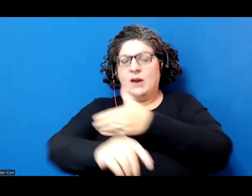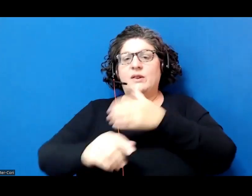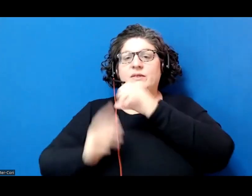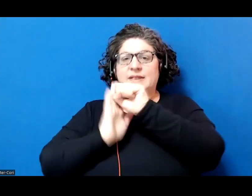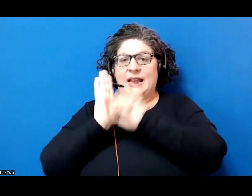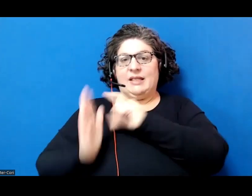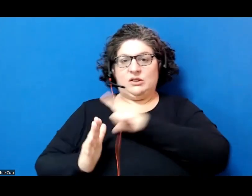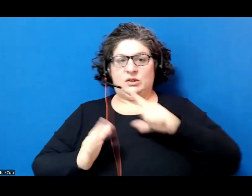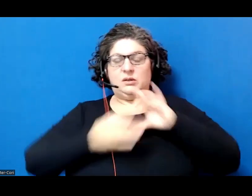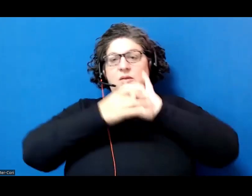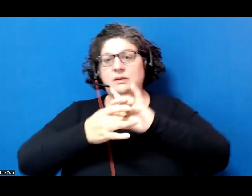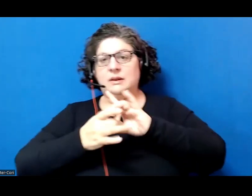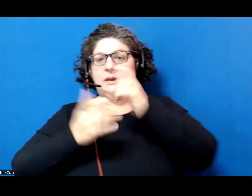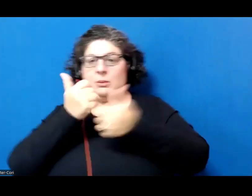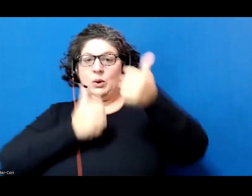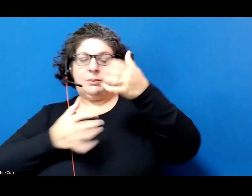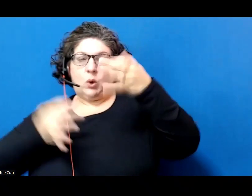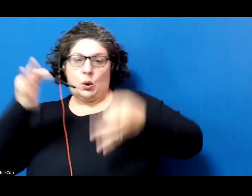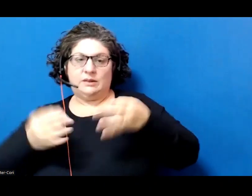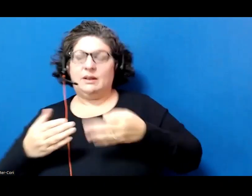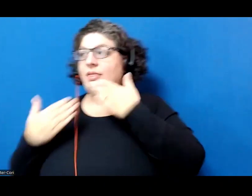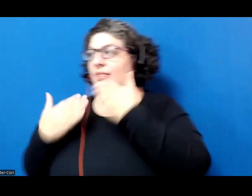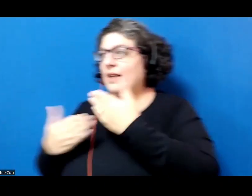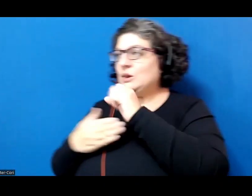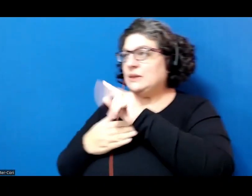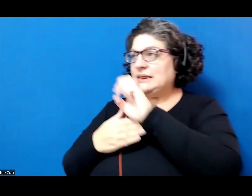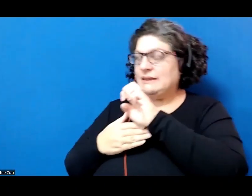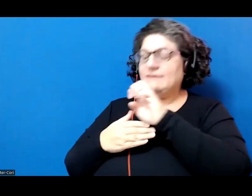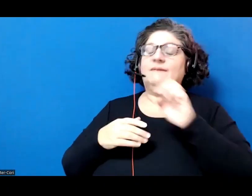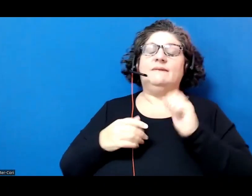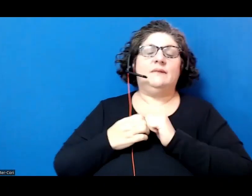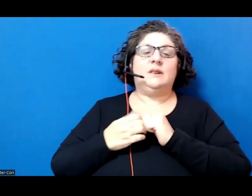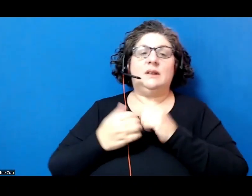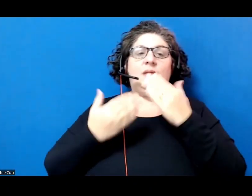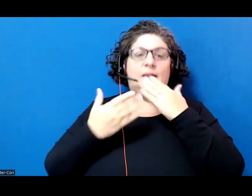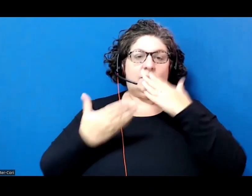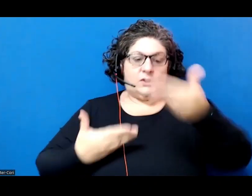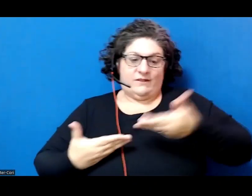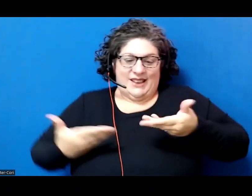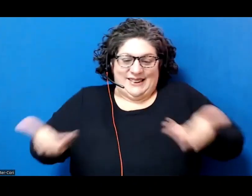Court.Thank you for being here.